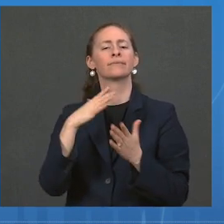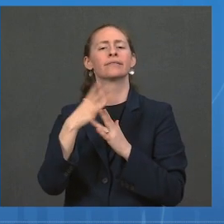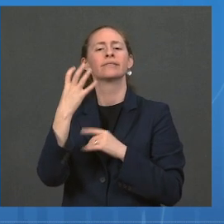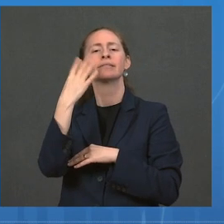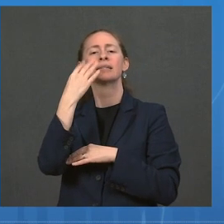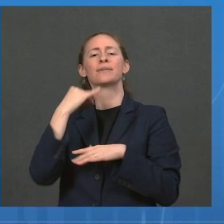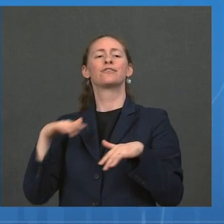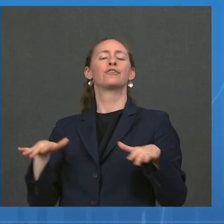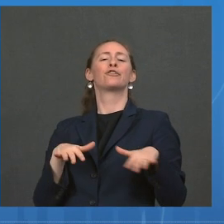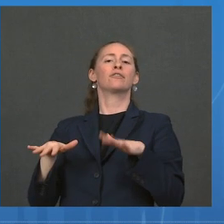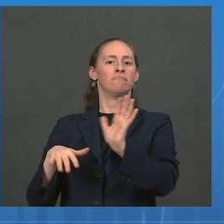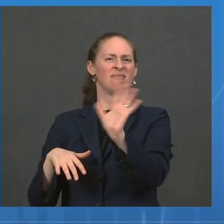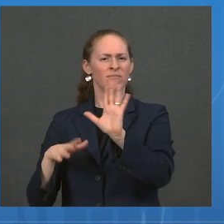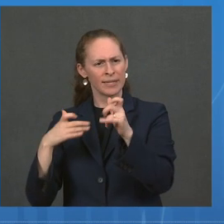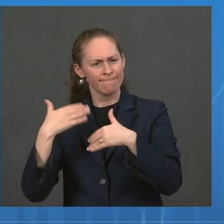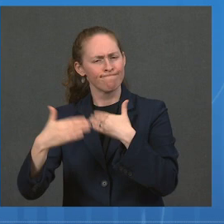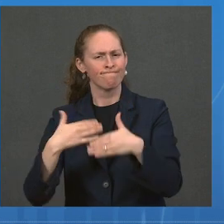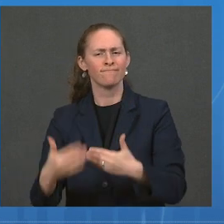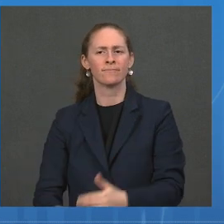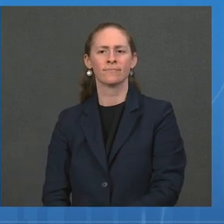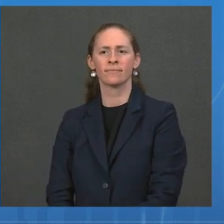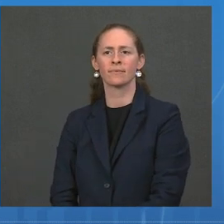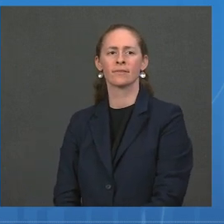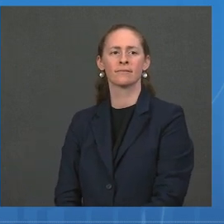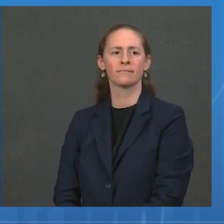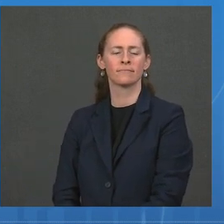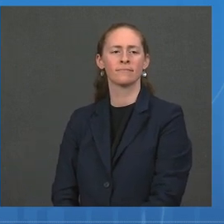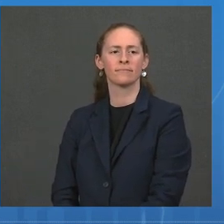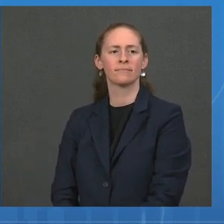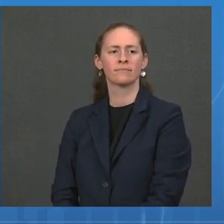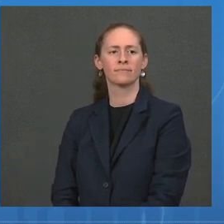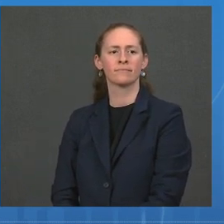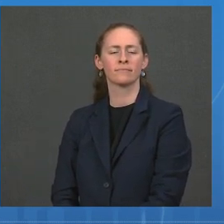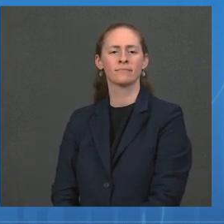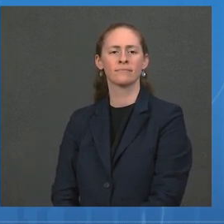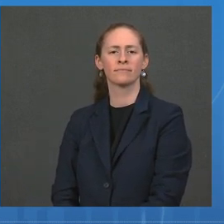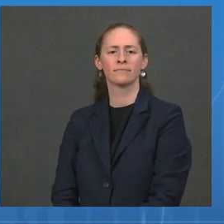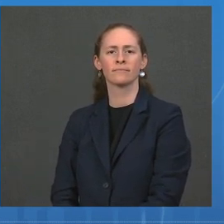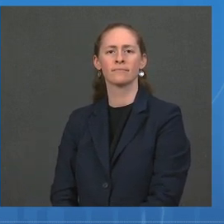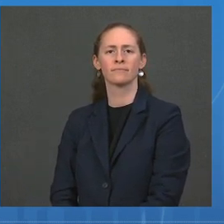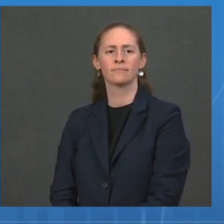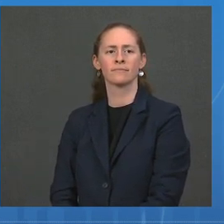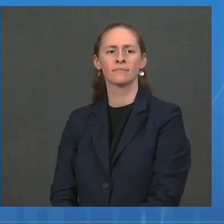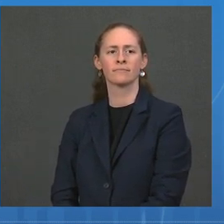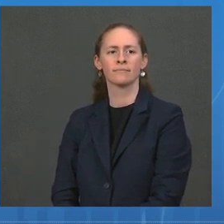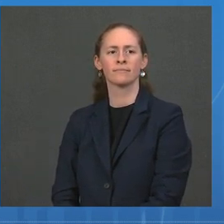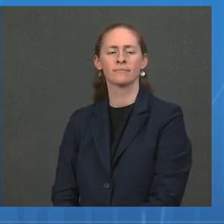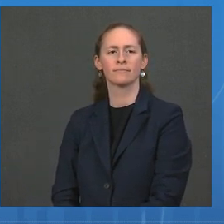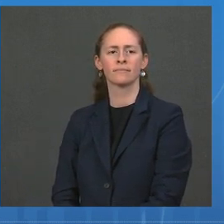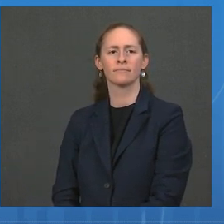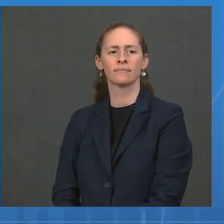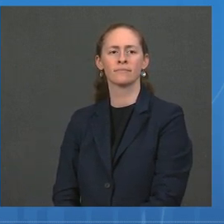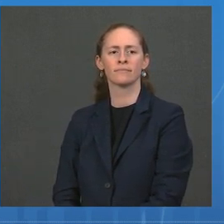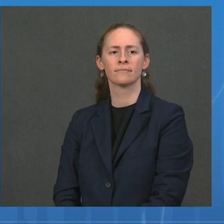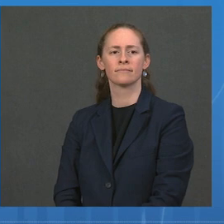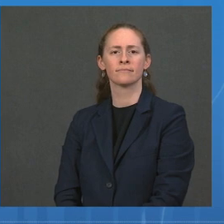Mr. Zients: Next question, please. Moderator: Zeke, AP. The Press: Thanks for doing this. I was hop-